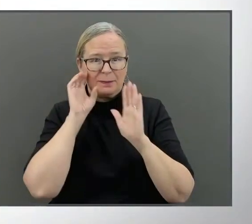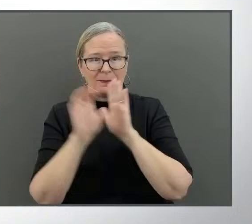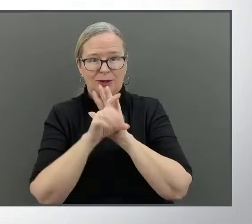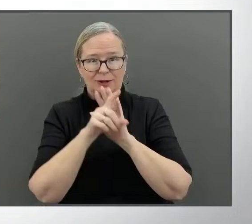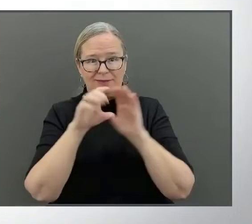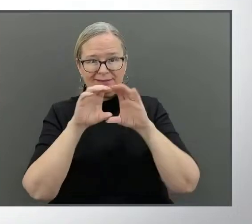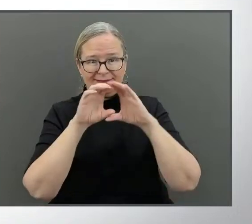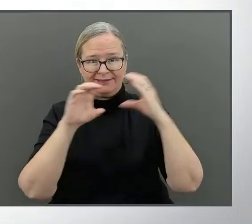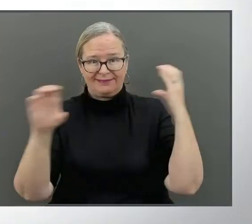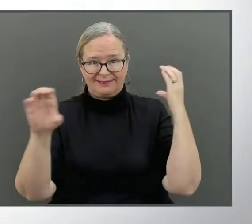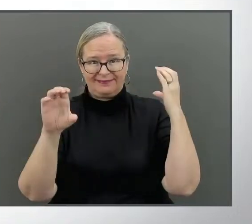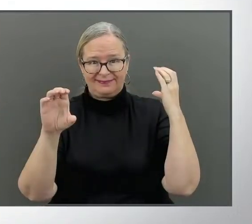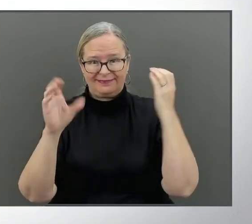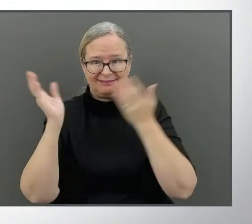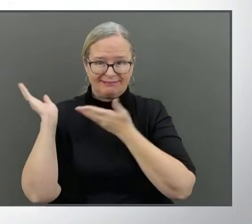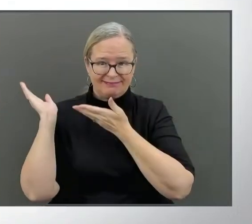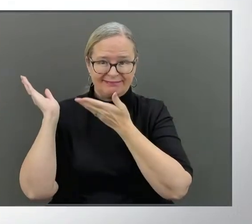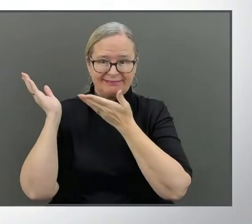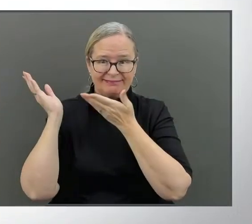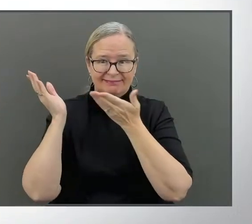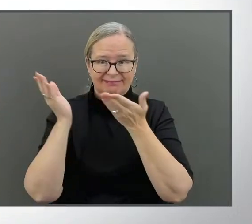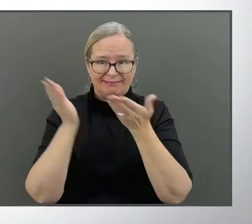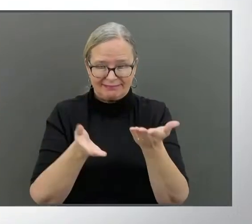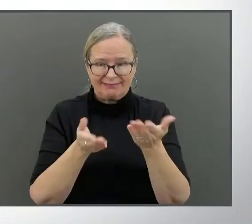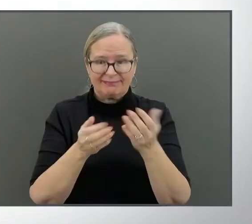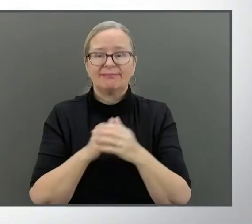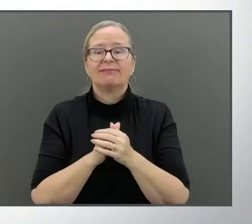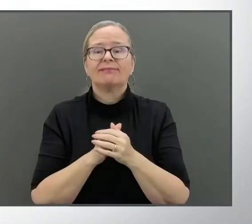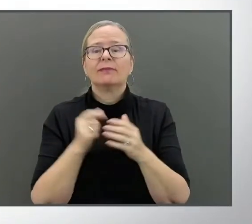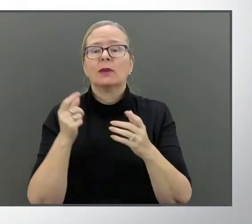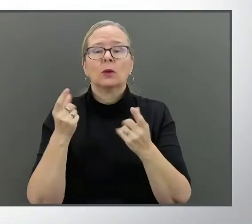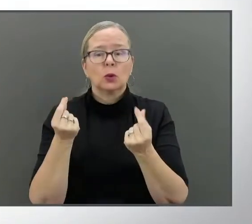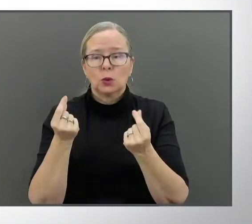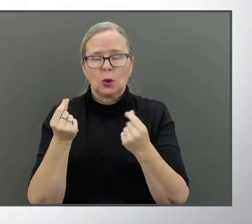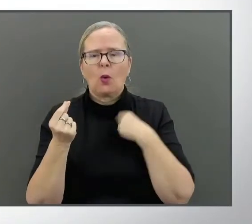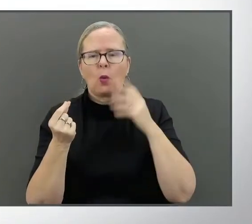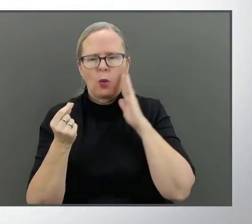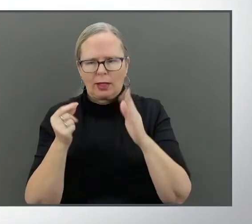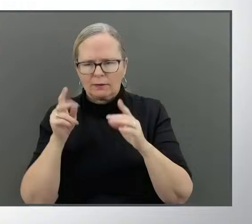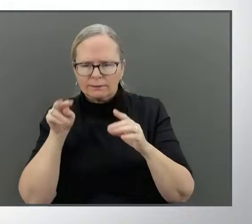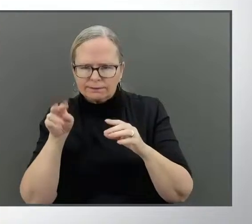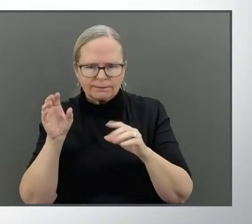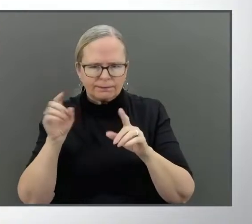for install before we transport them to site preparation work includes sand blasting and then